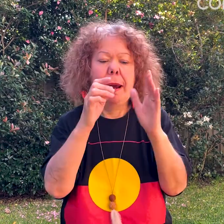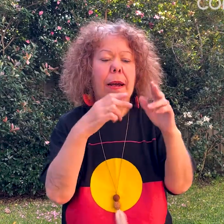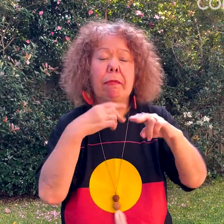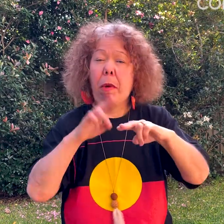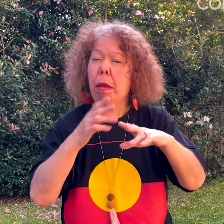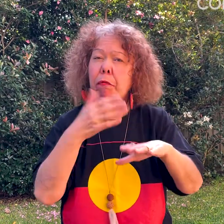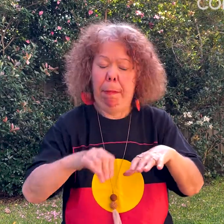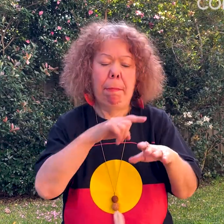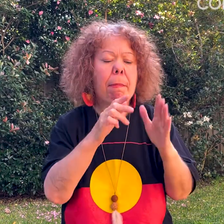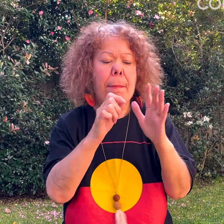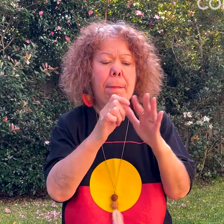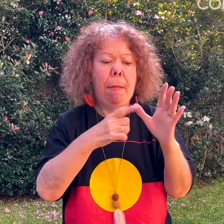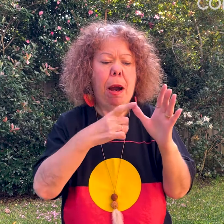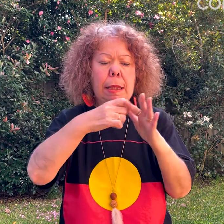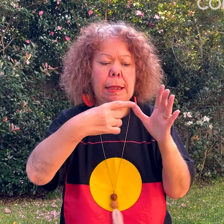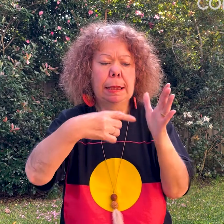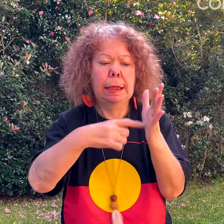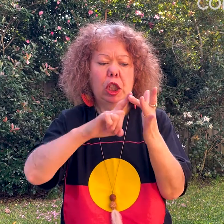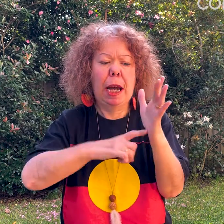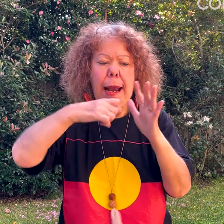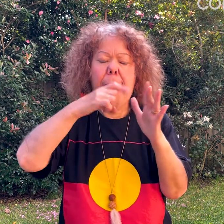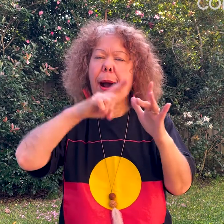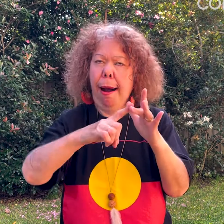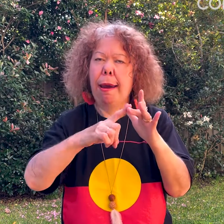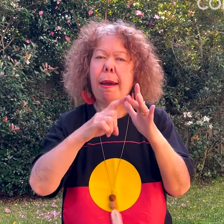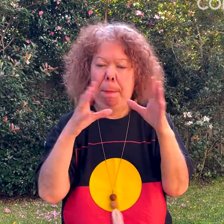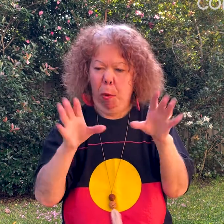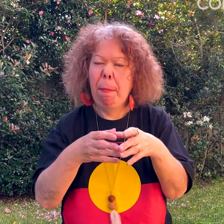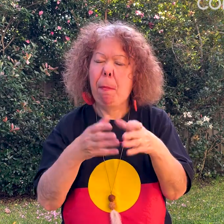My father is from the Paakantyi mob,